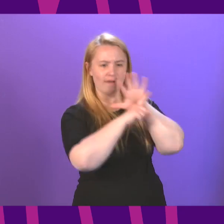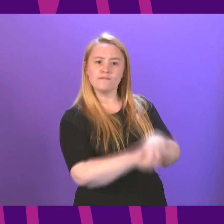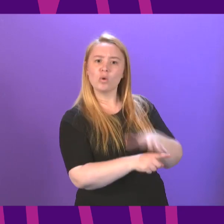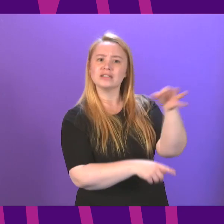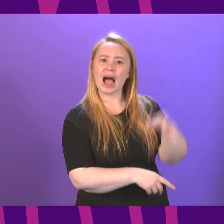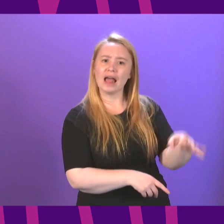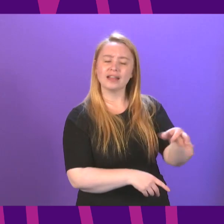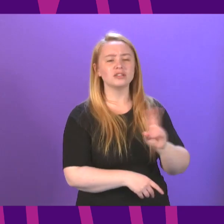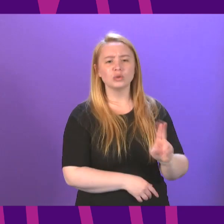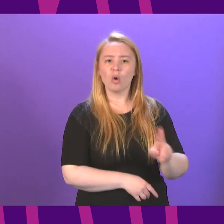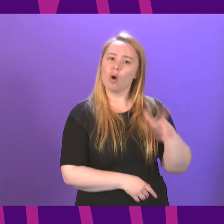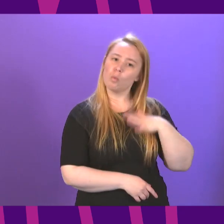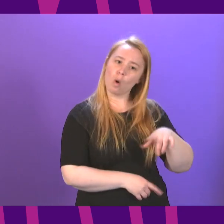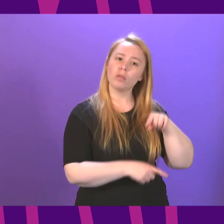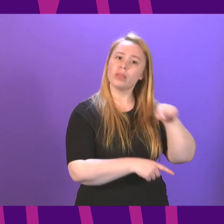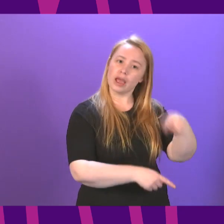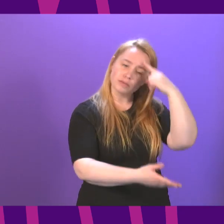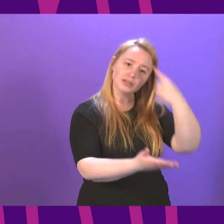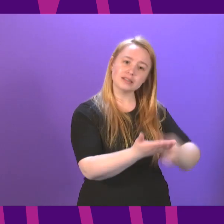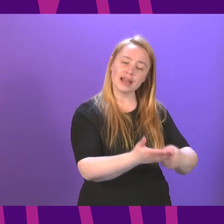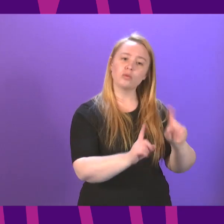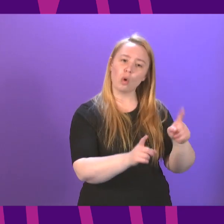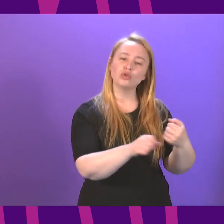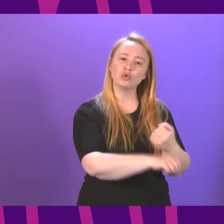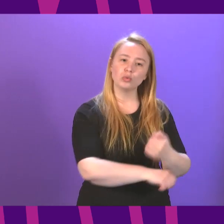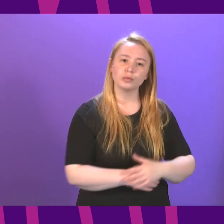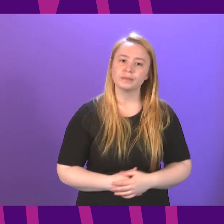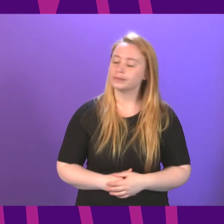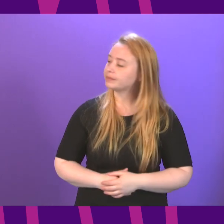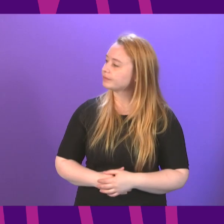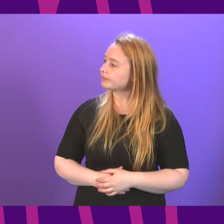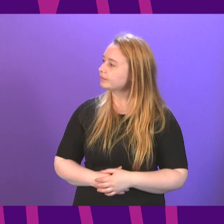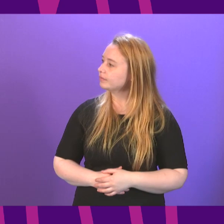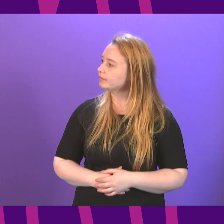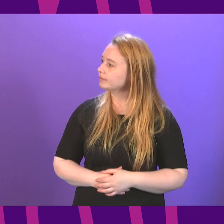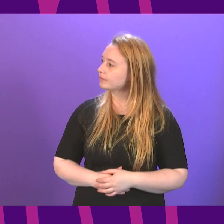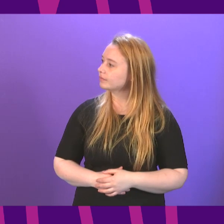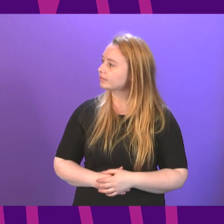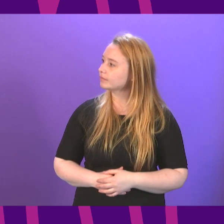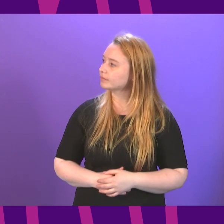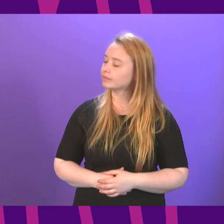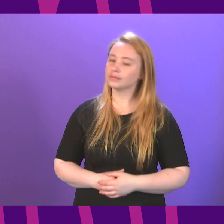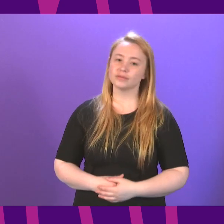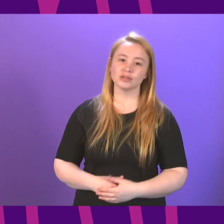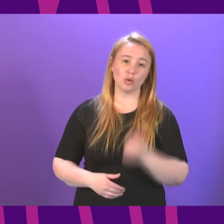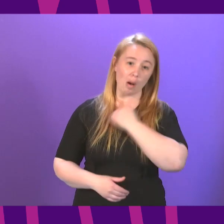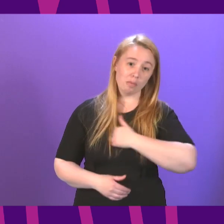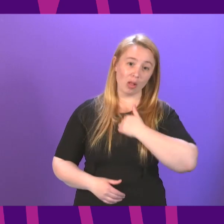We will take that decision in partnership with the islands as quickly as possible. The Presiding Officer: Thank you. I apologise to the half dozen members whom I was not able to select.